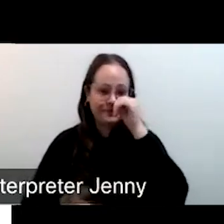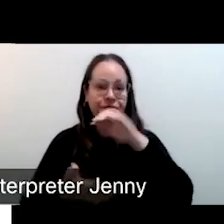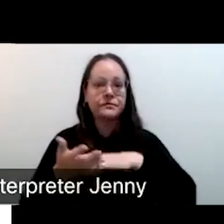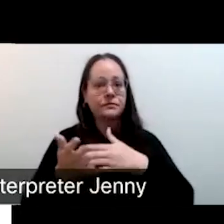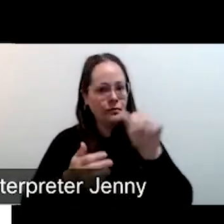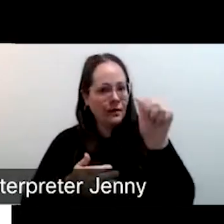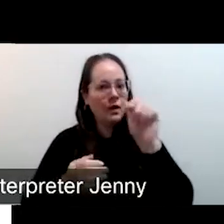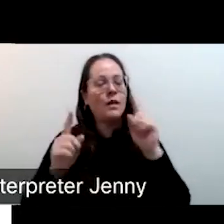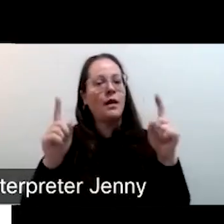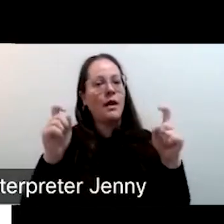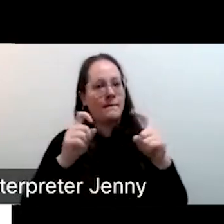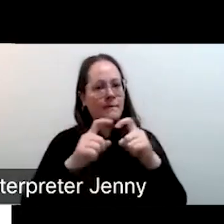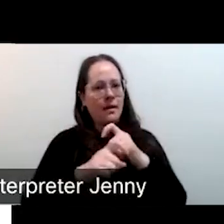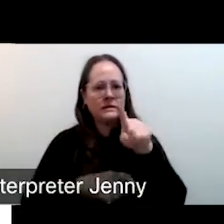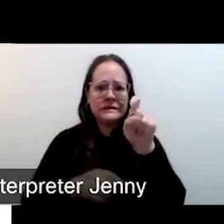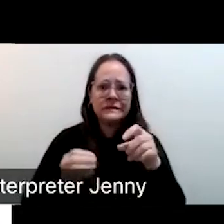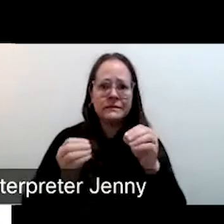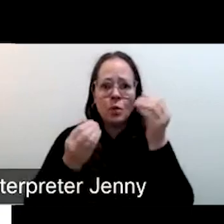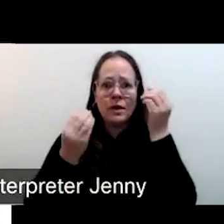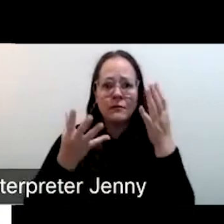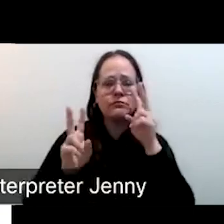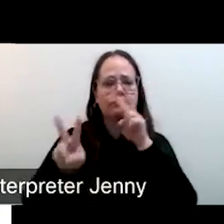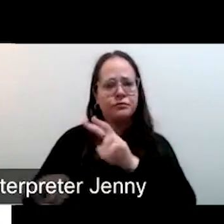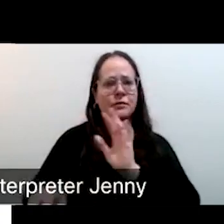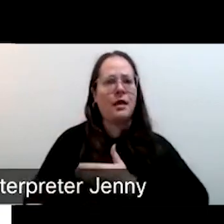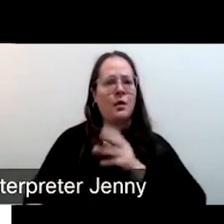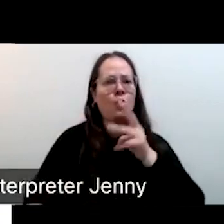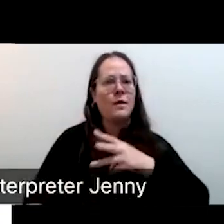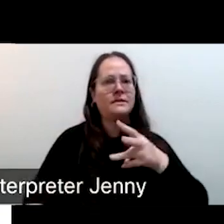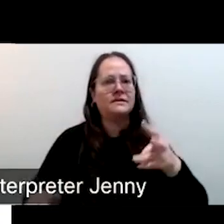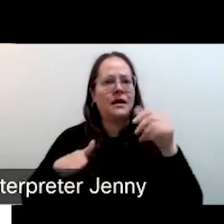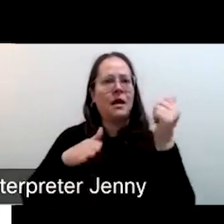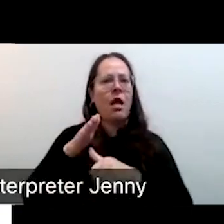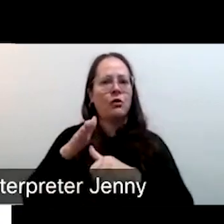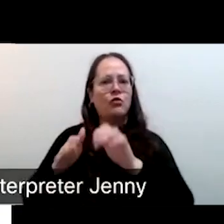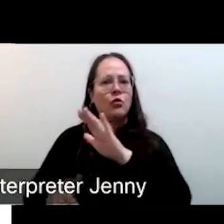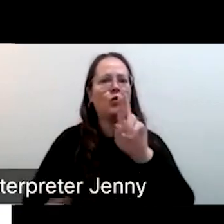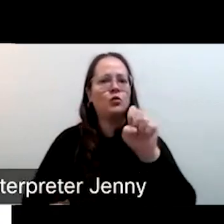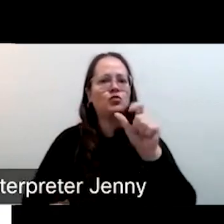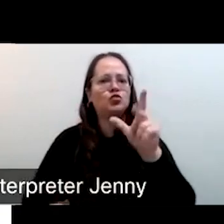If you need more guidance, please visit our website under the resources section of WRP.gov.